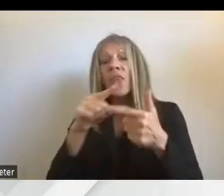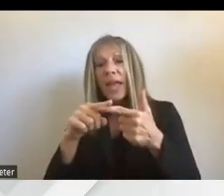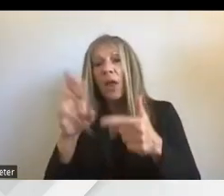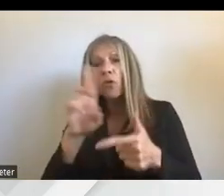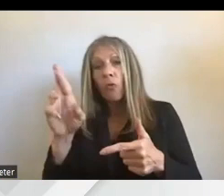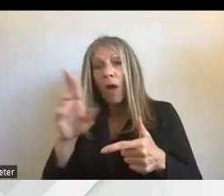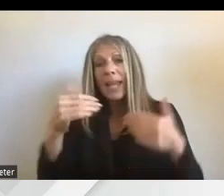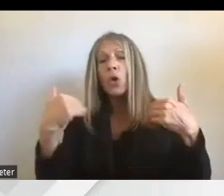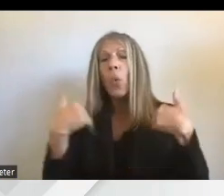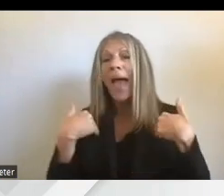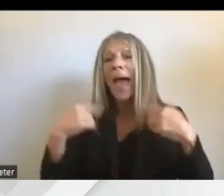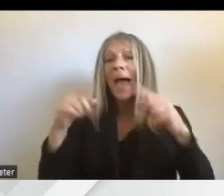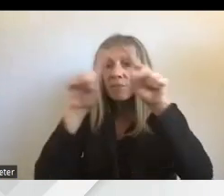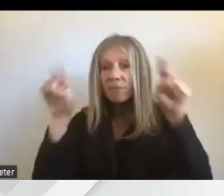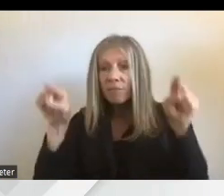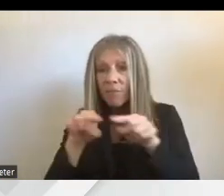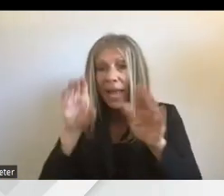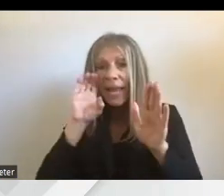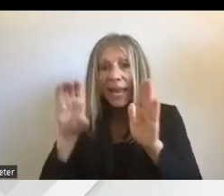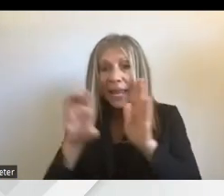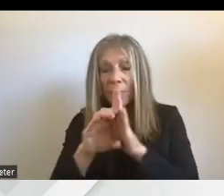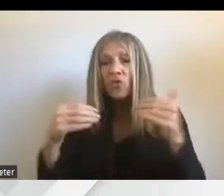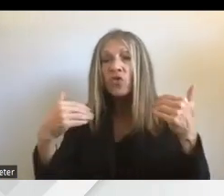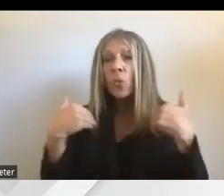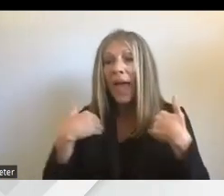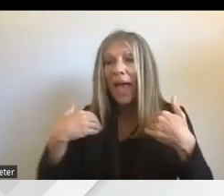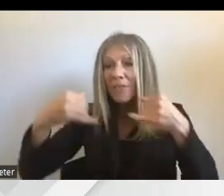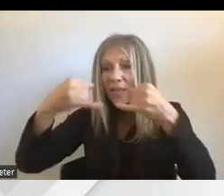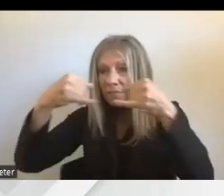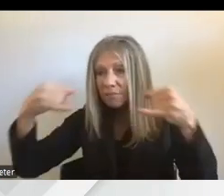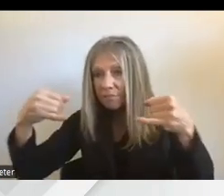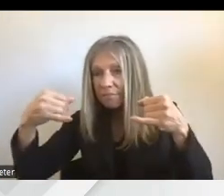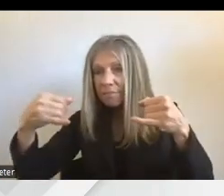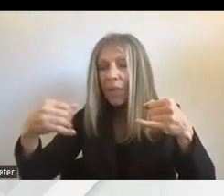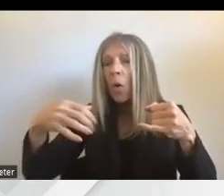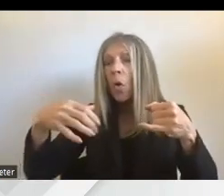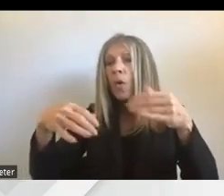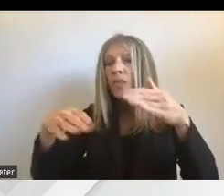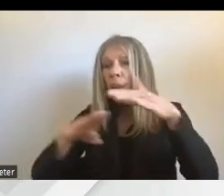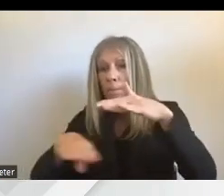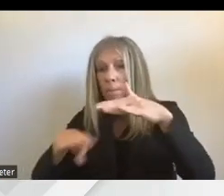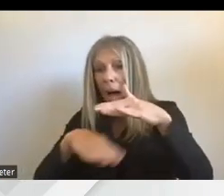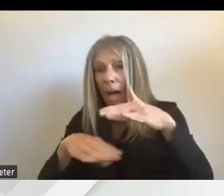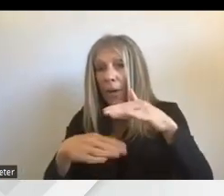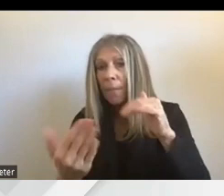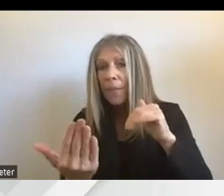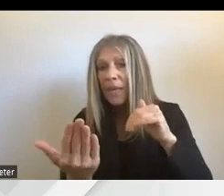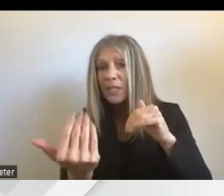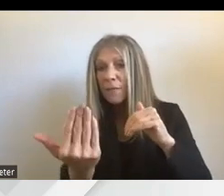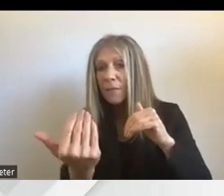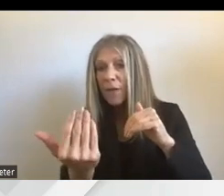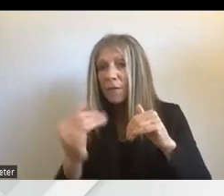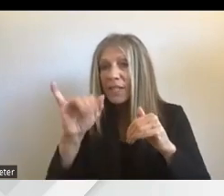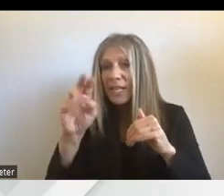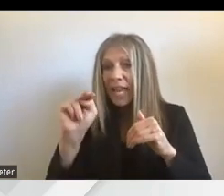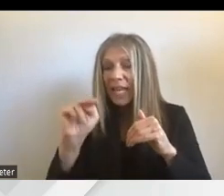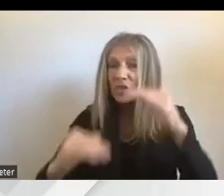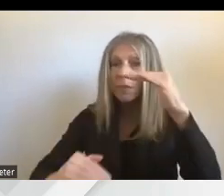an image where you there is a detectable vertical edge with the bottom edge 15 inches